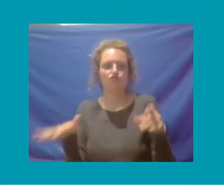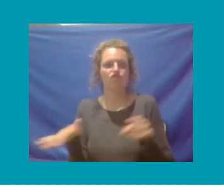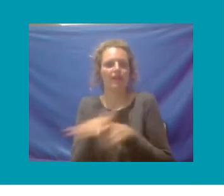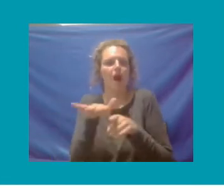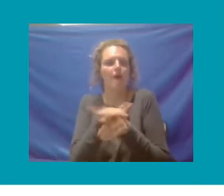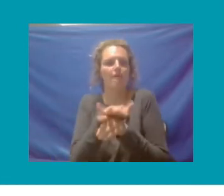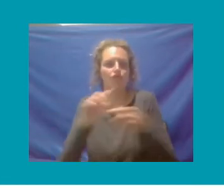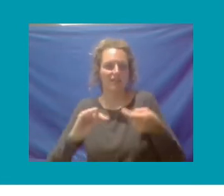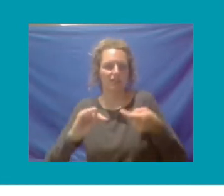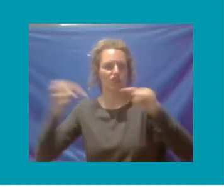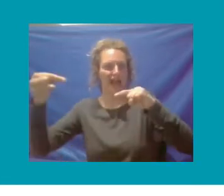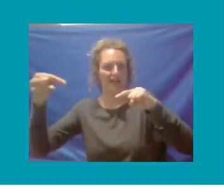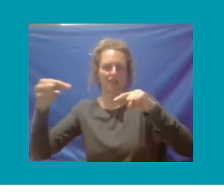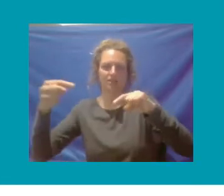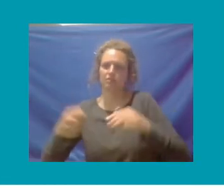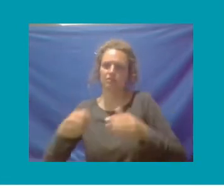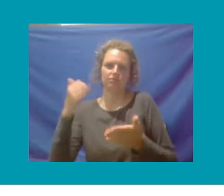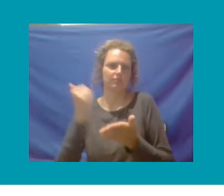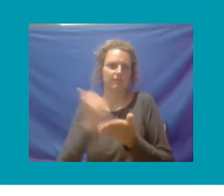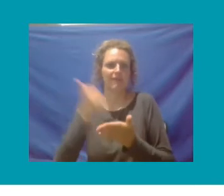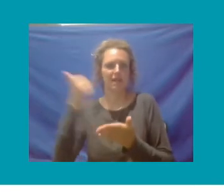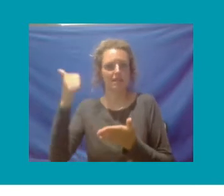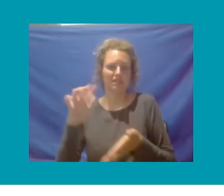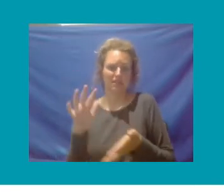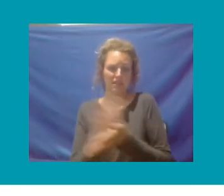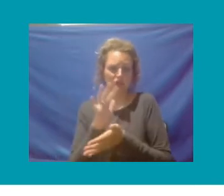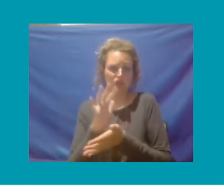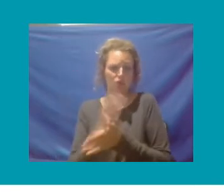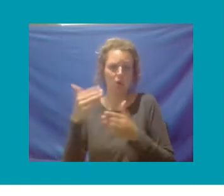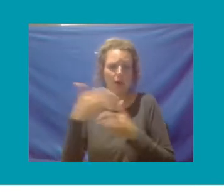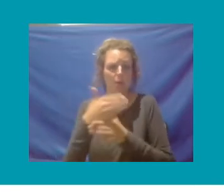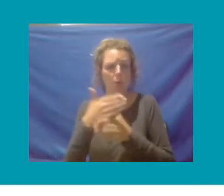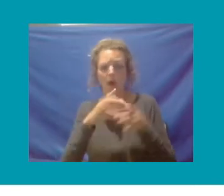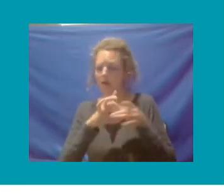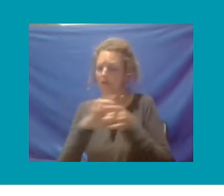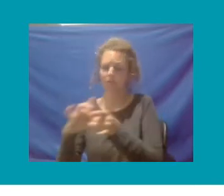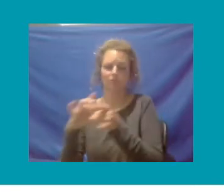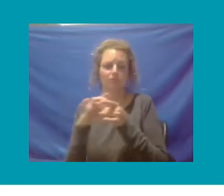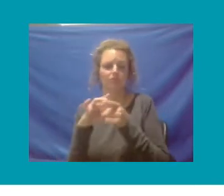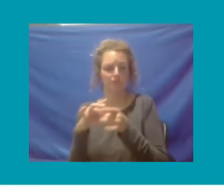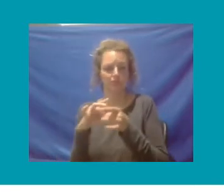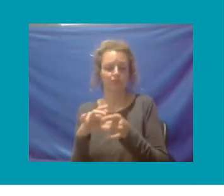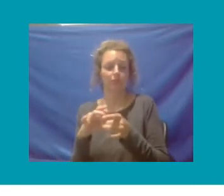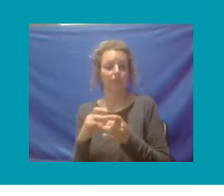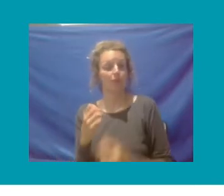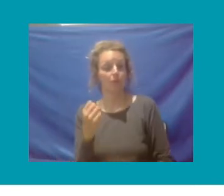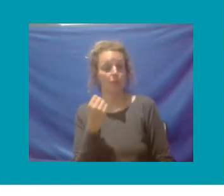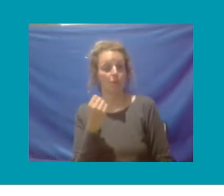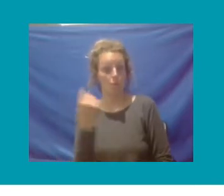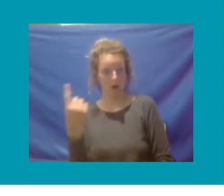enjoy working with and working alongside. One of whom is a lovely lovely